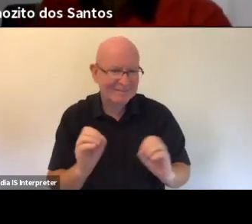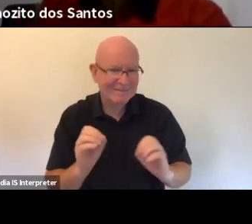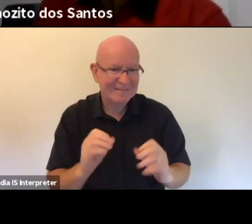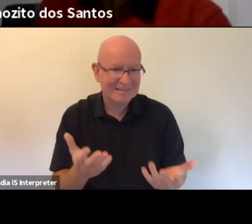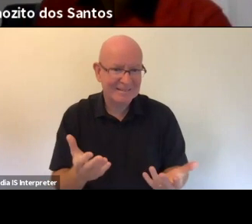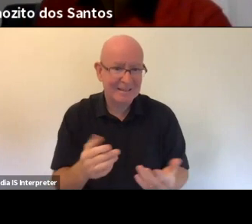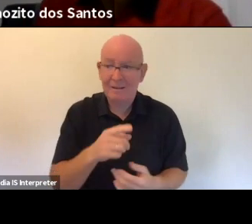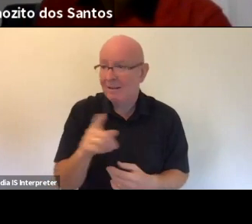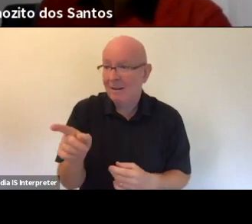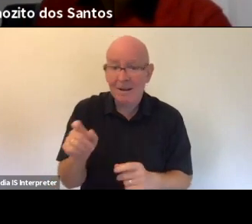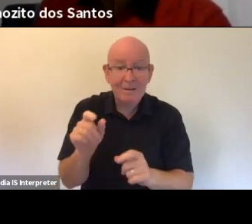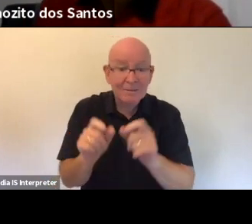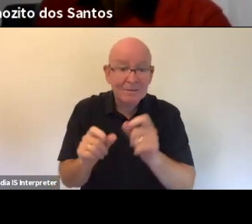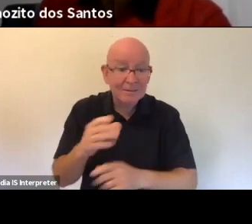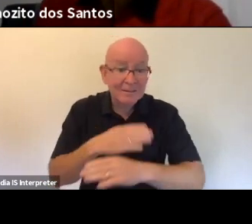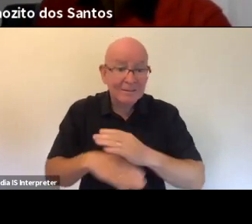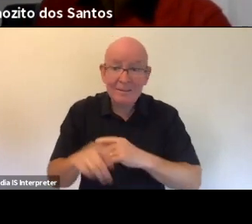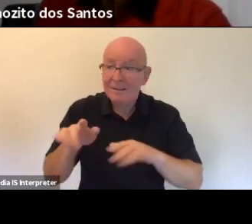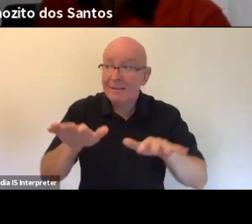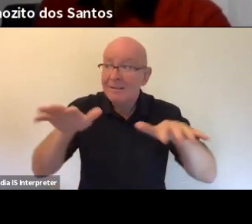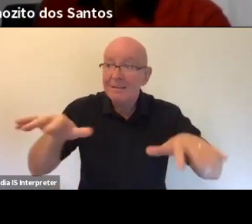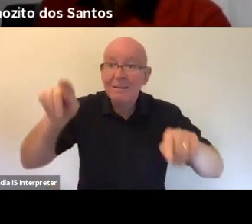to access for the employment and also work.